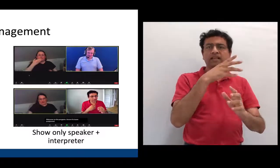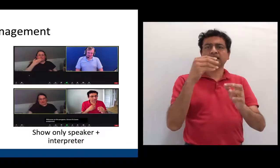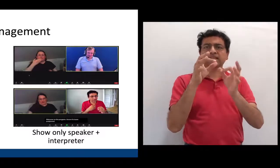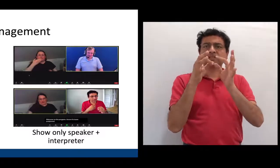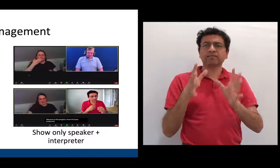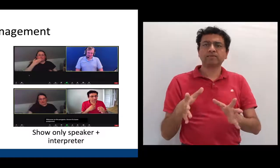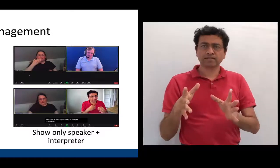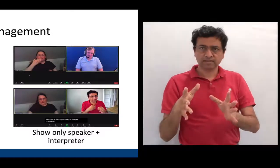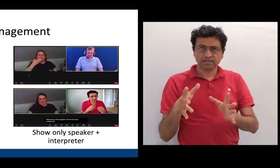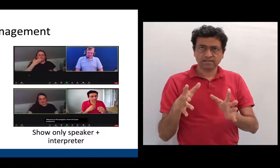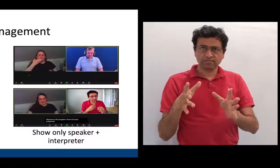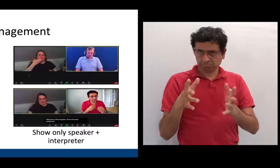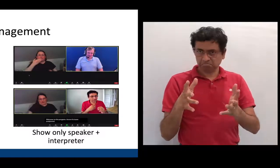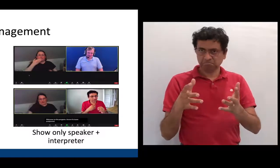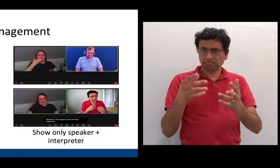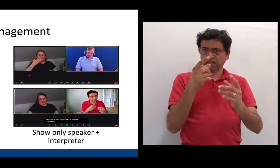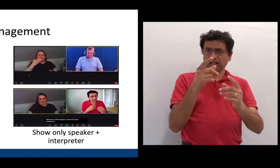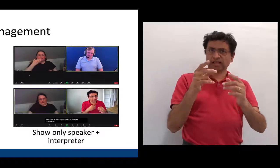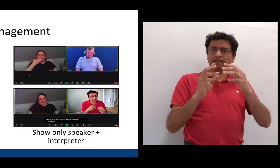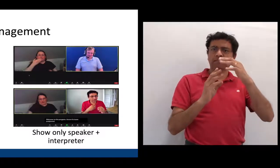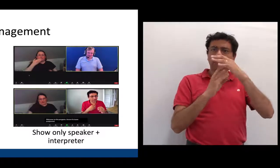That's shown on the top and bottom right.